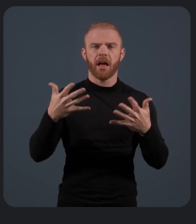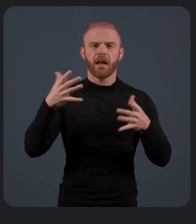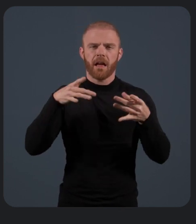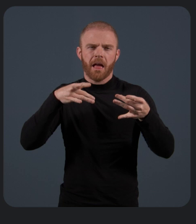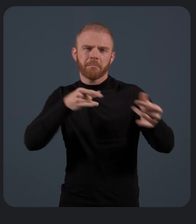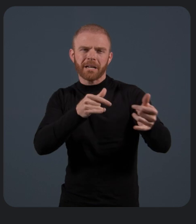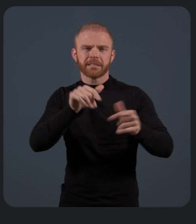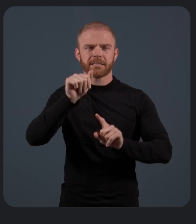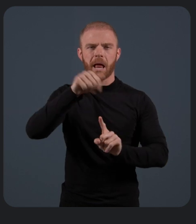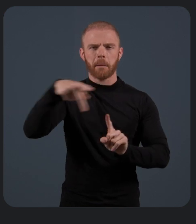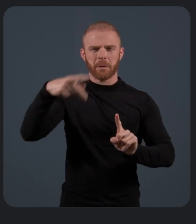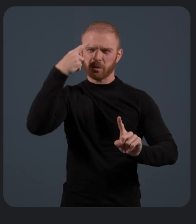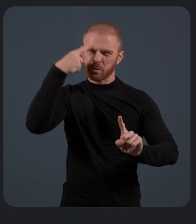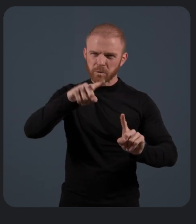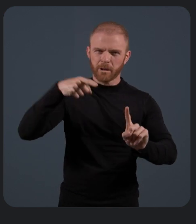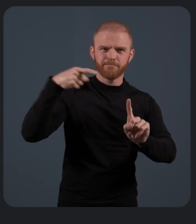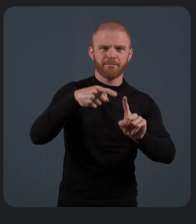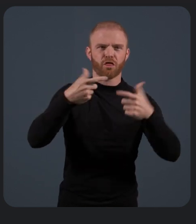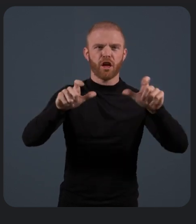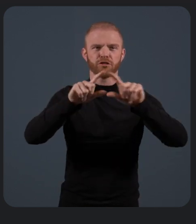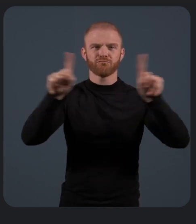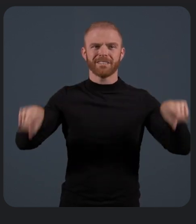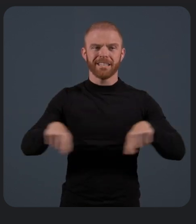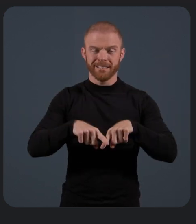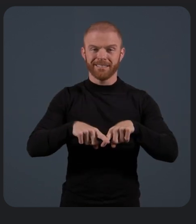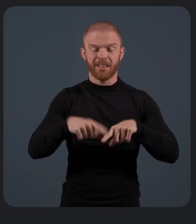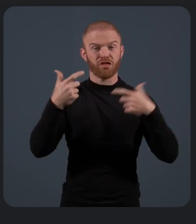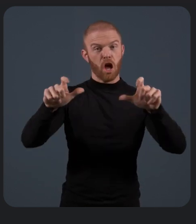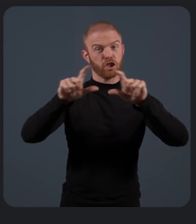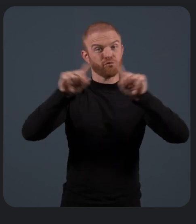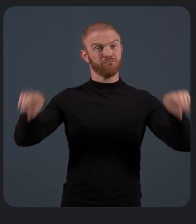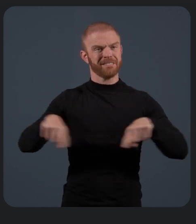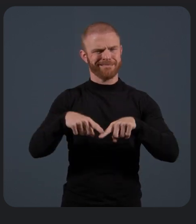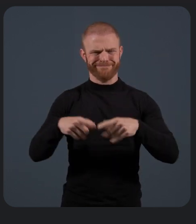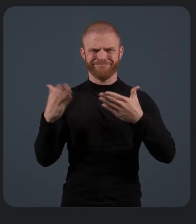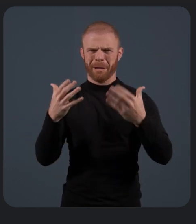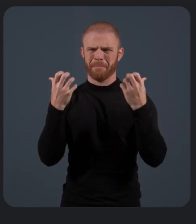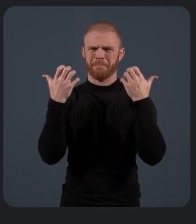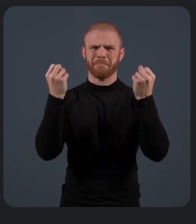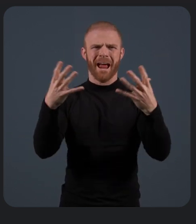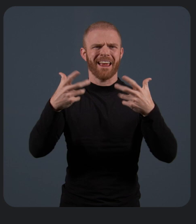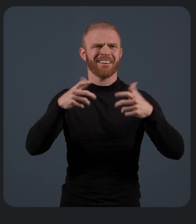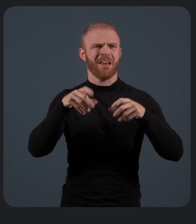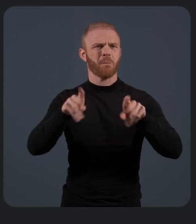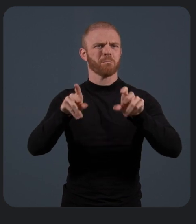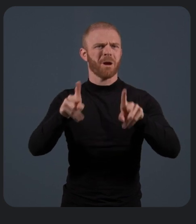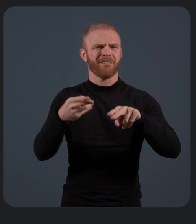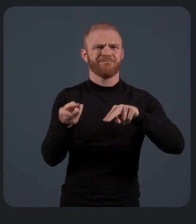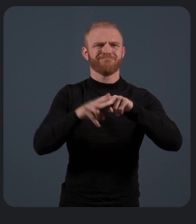applications for large screens. Large screens bring new opportunities to increase the connection with your users.